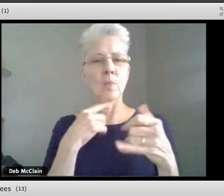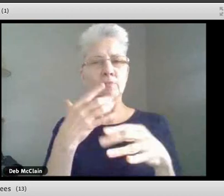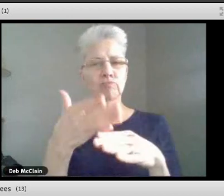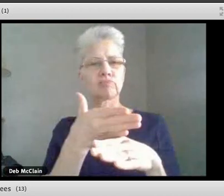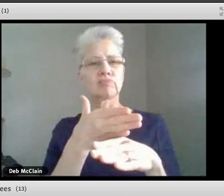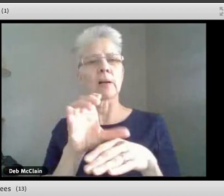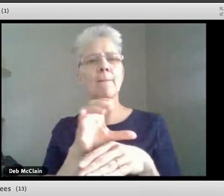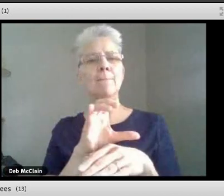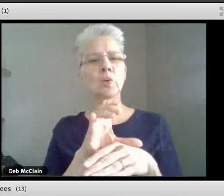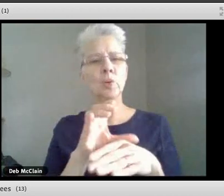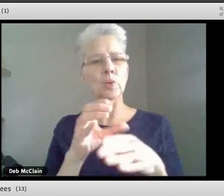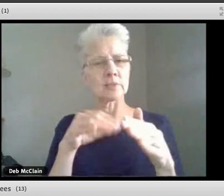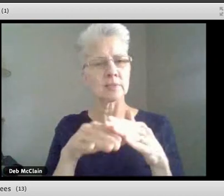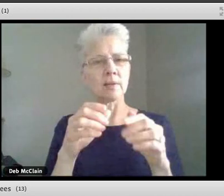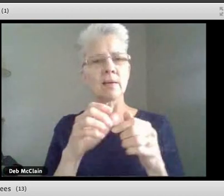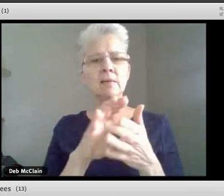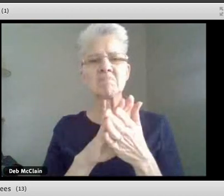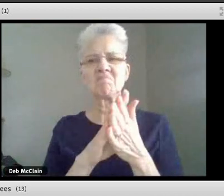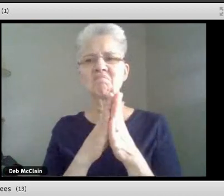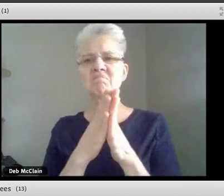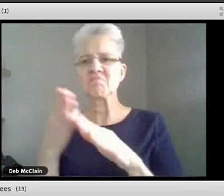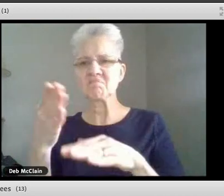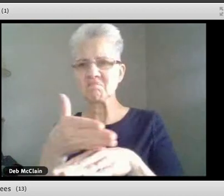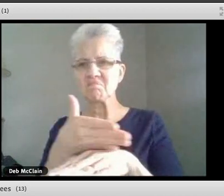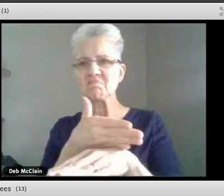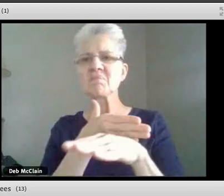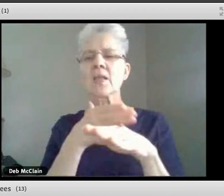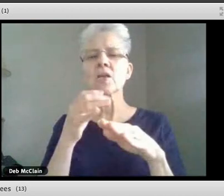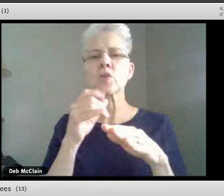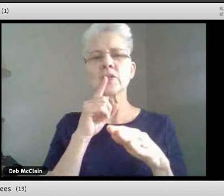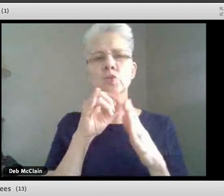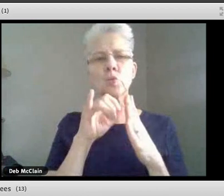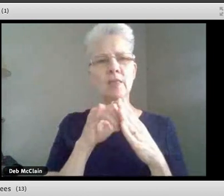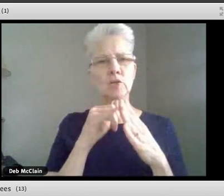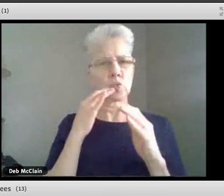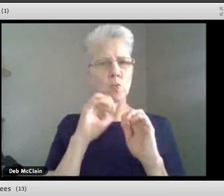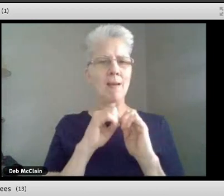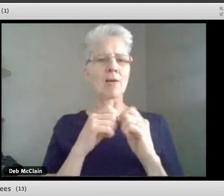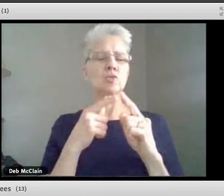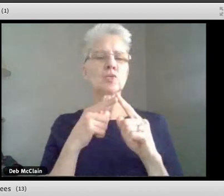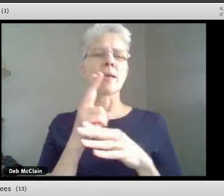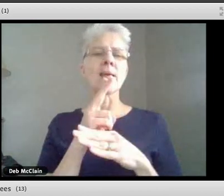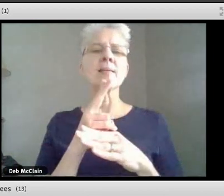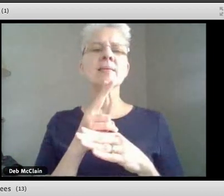I would make sure that you know how to access a Mac and a PC and all of these assistive technology things